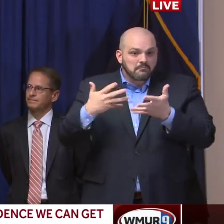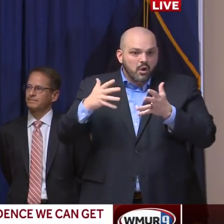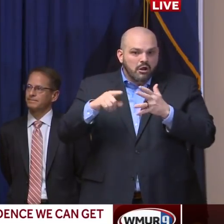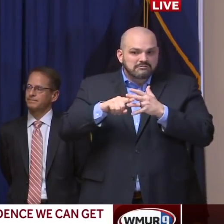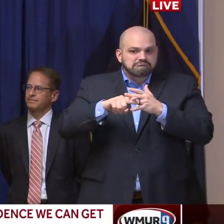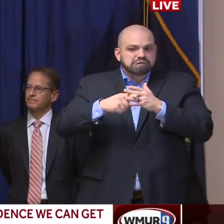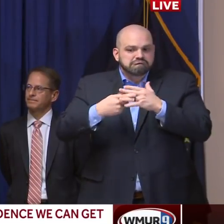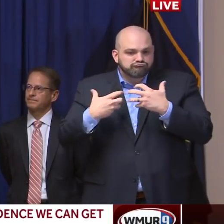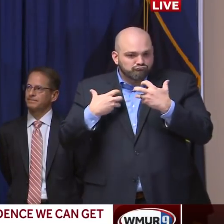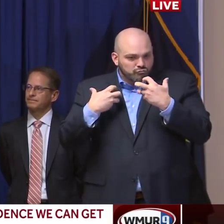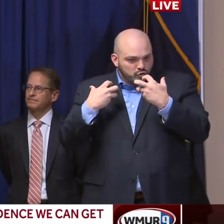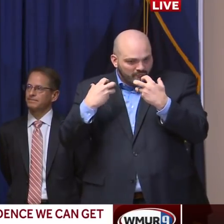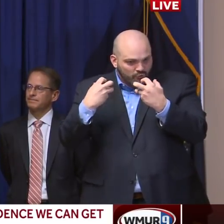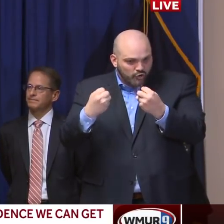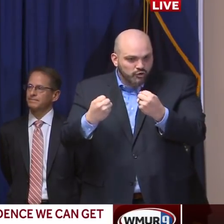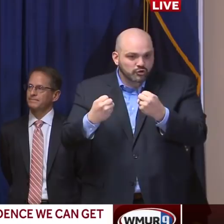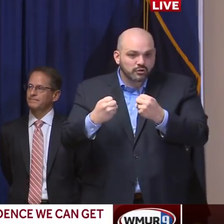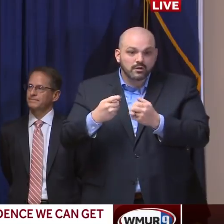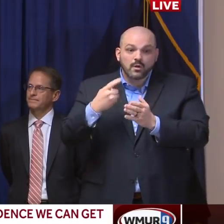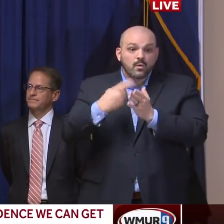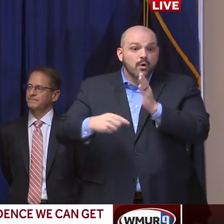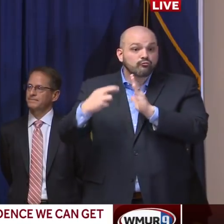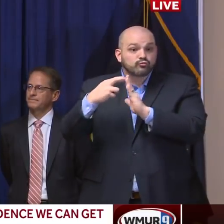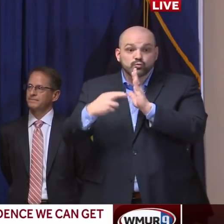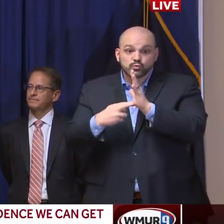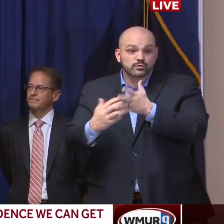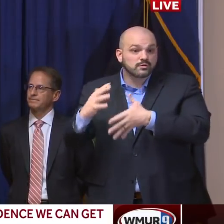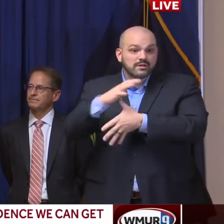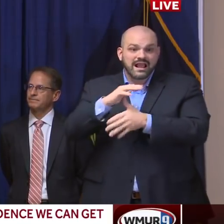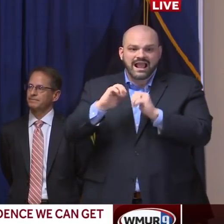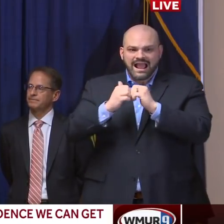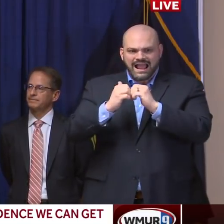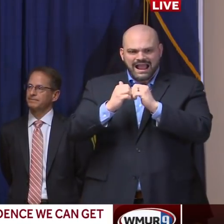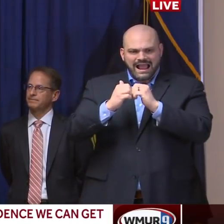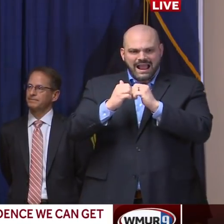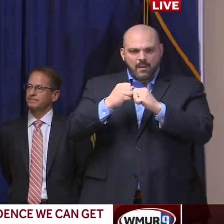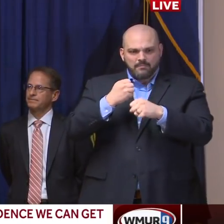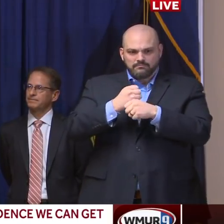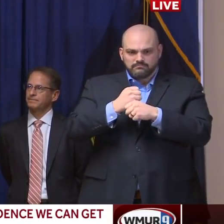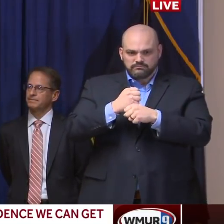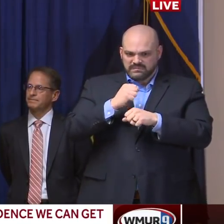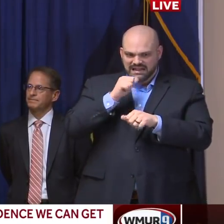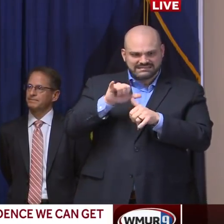MANY OF THESE INDIVIDUALS, MOST HAVE ONLY MILD SYMPTOMS AND ARE RECOVERING.